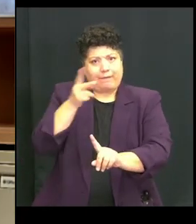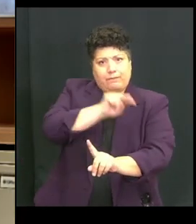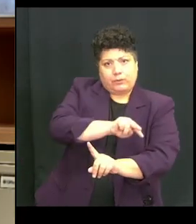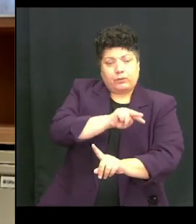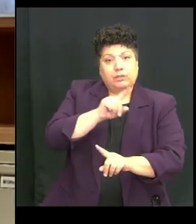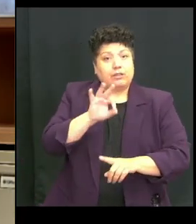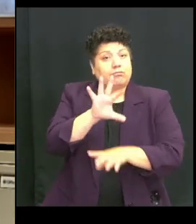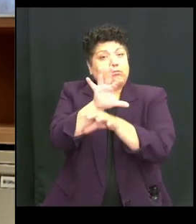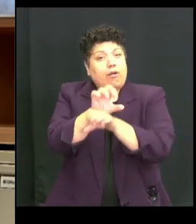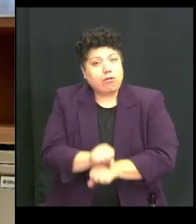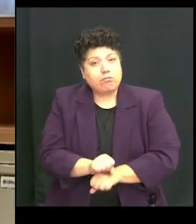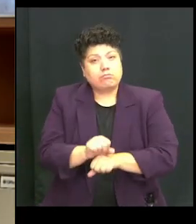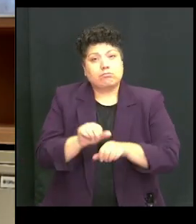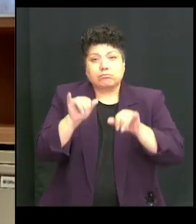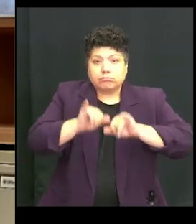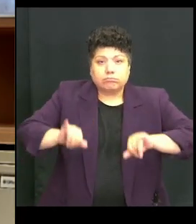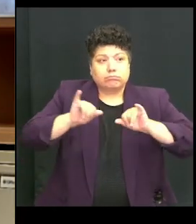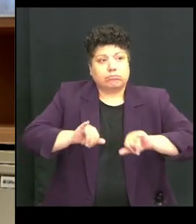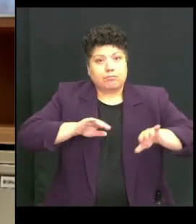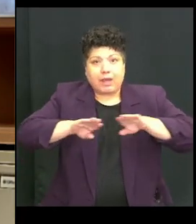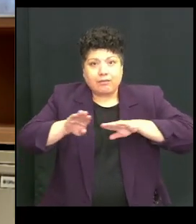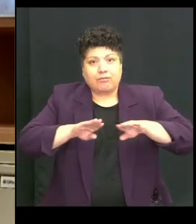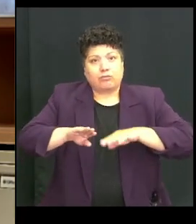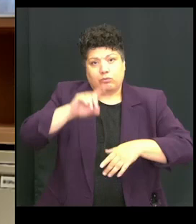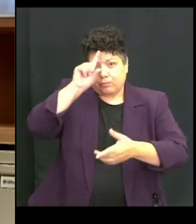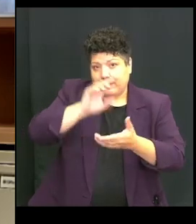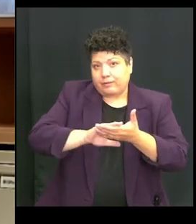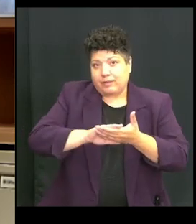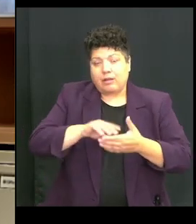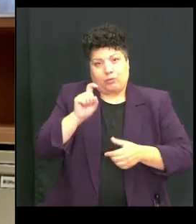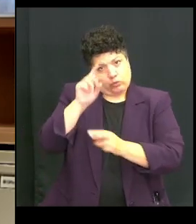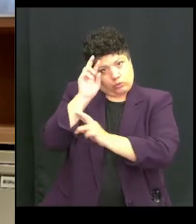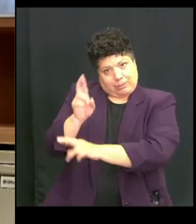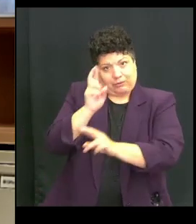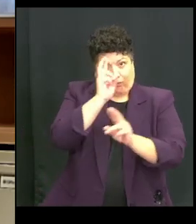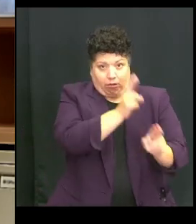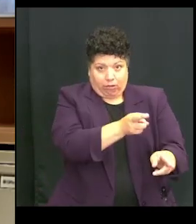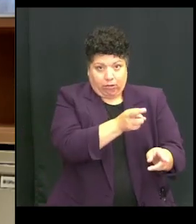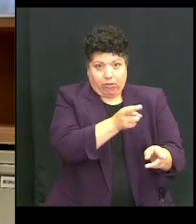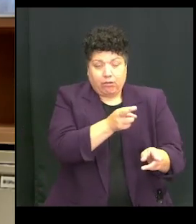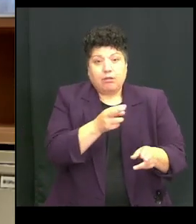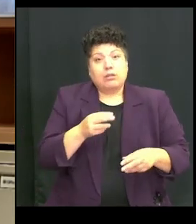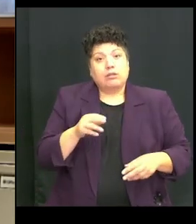and then having respectful dialogue and all that. I think that's important for political parties,